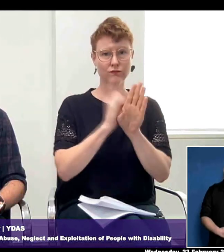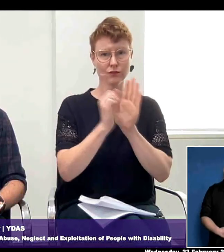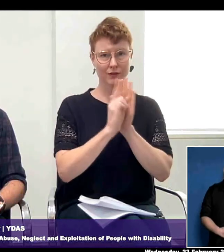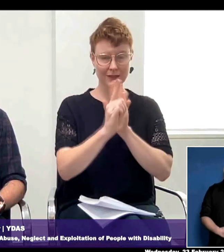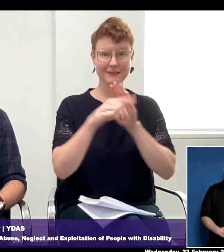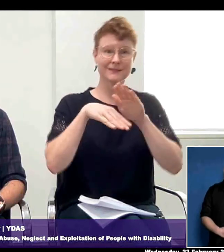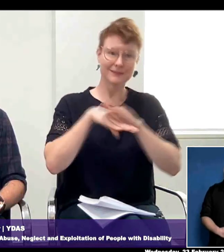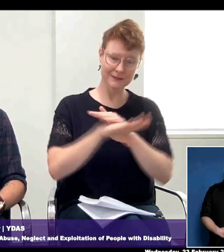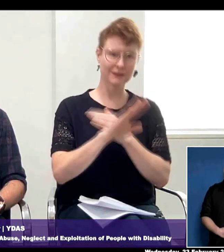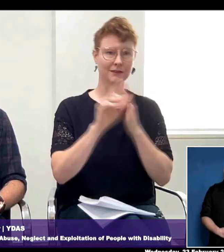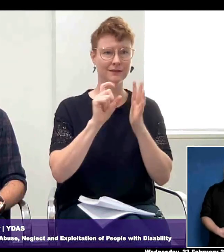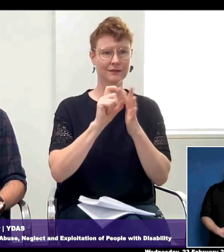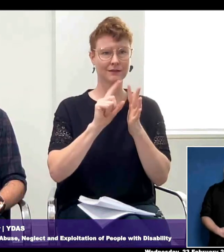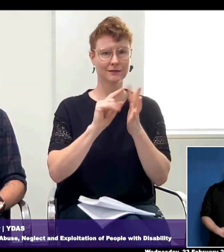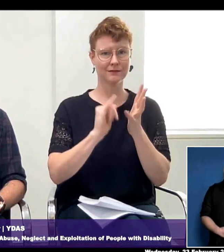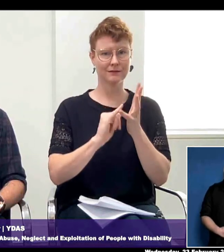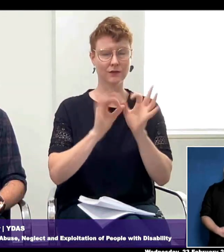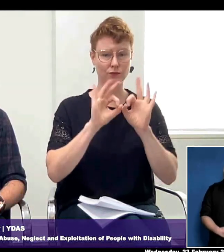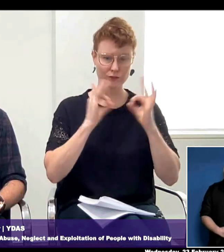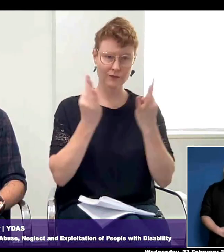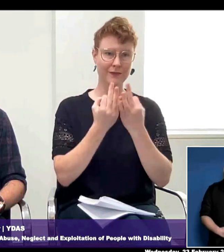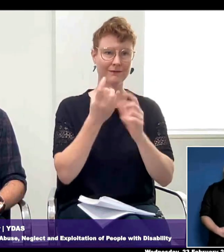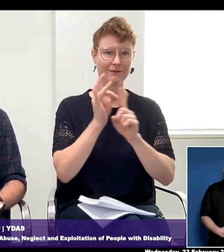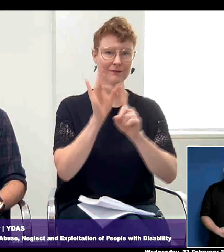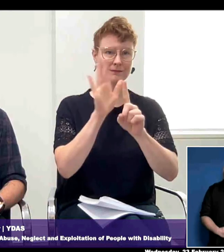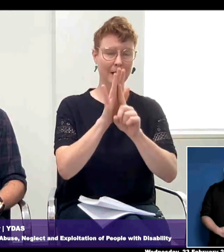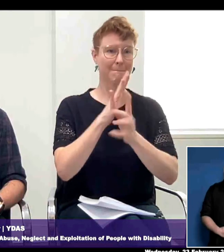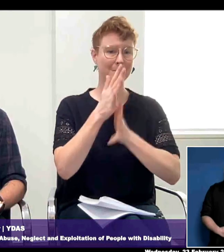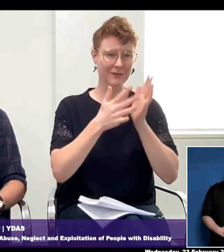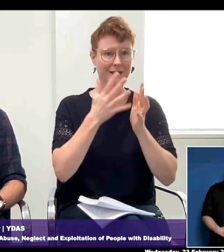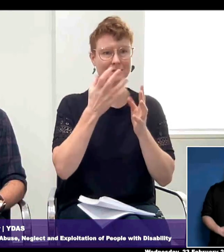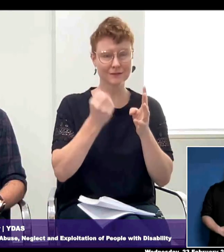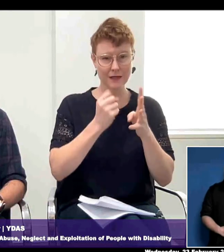think is seeing more lived experience represented within the DES organisations